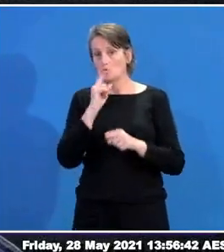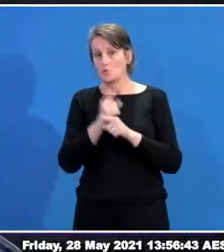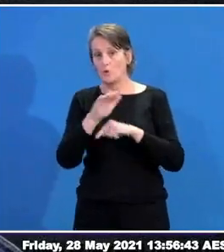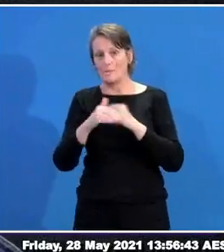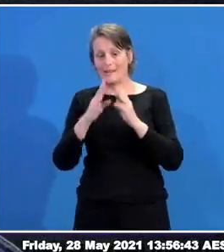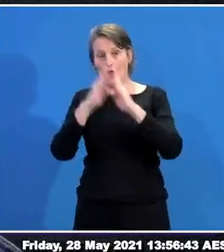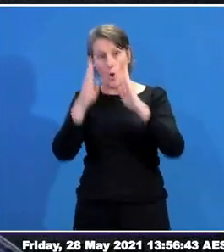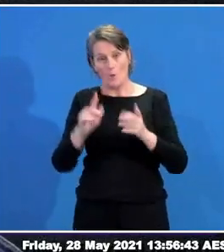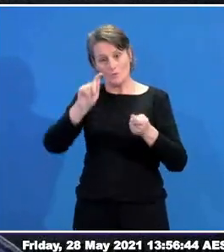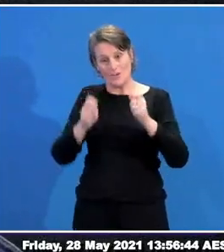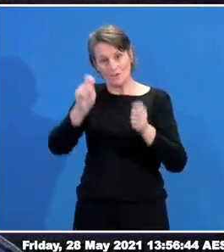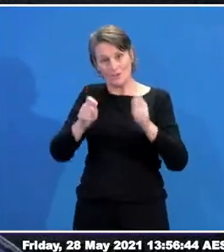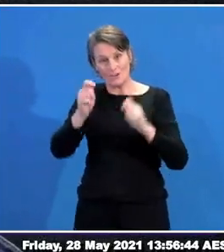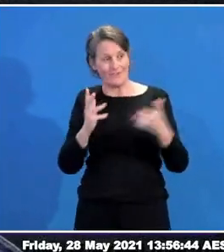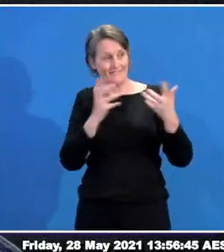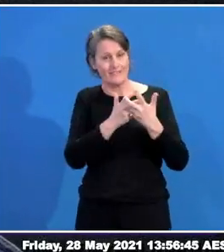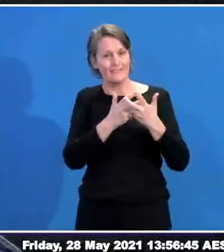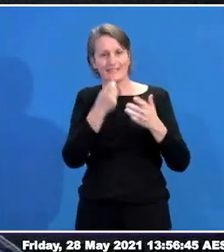from specialist disability accommodation.